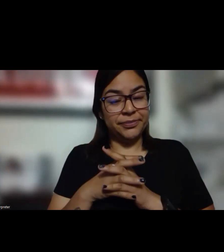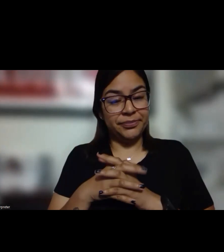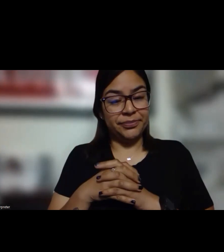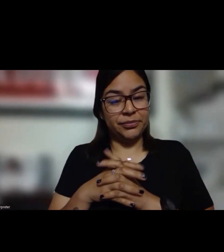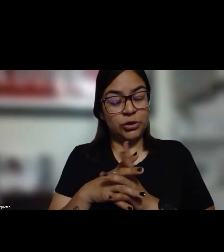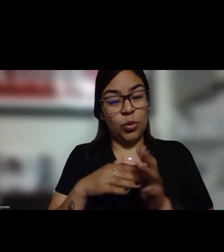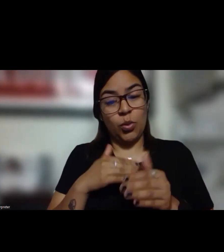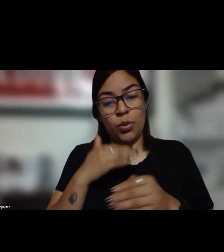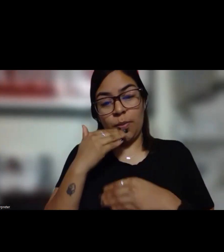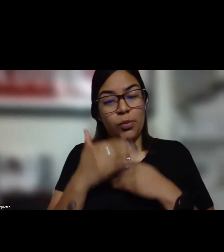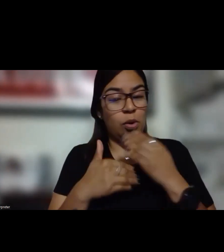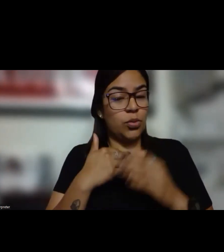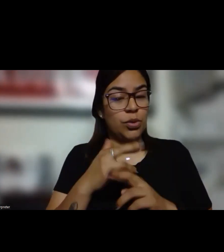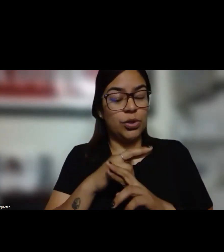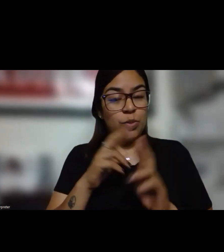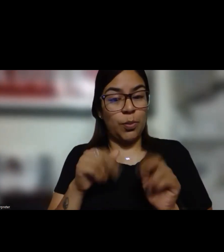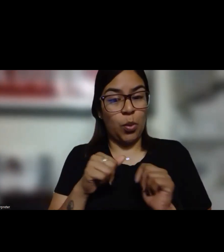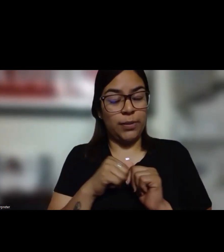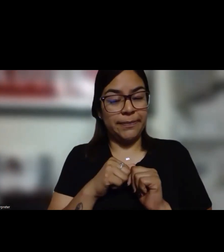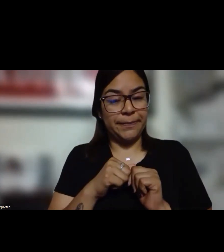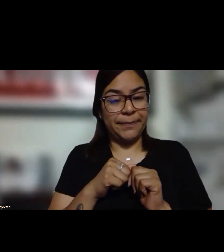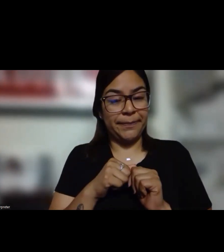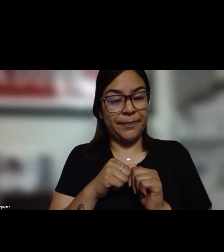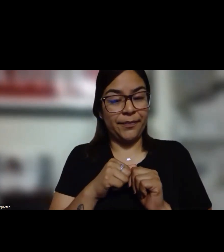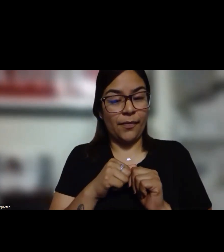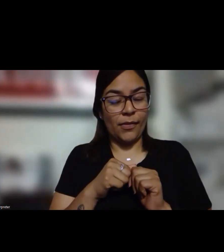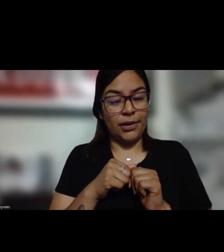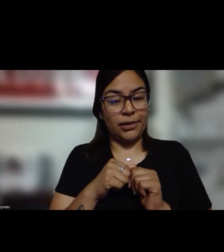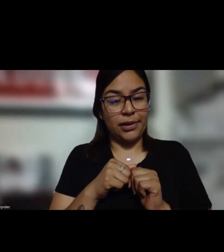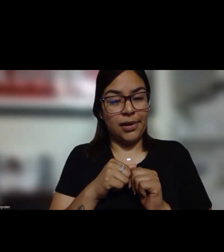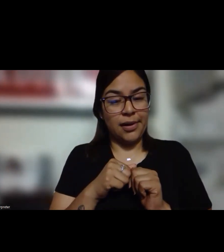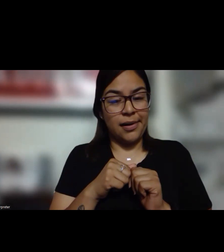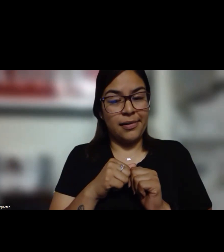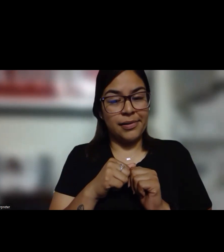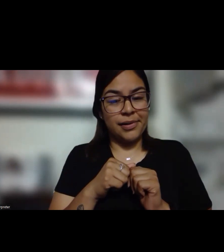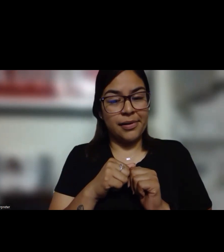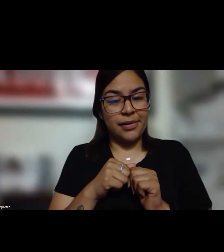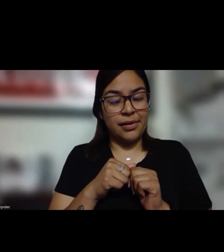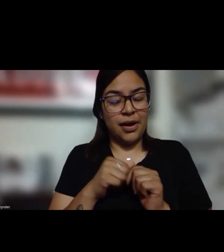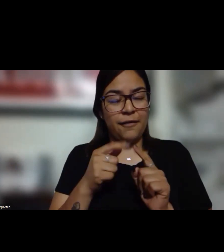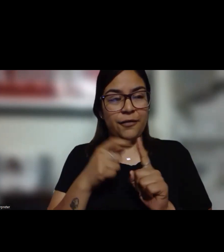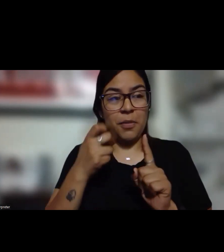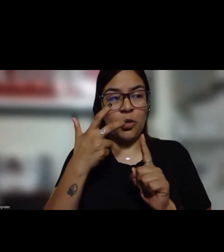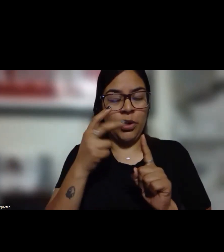uh committees uh data and outcomes excuse me three work groups data and outcomes work group